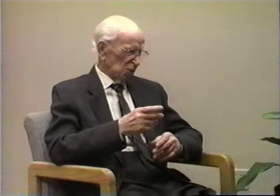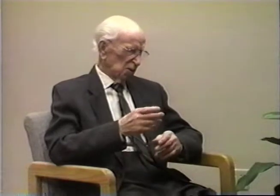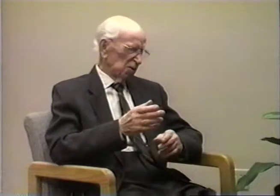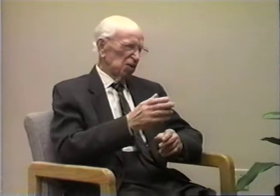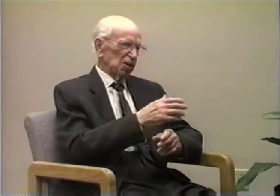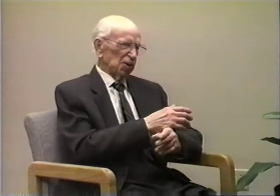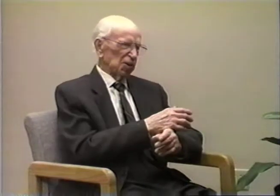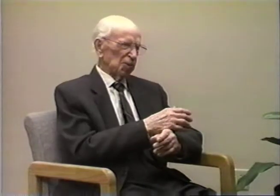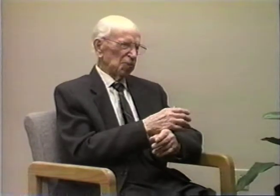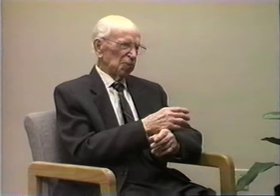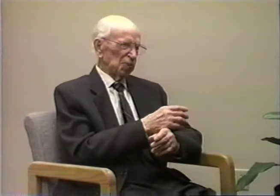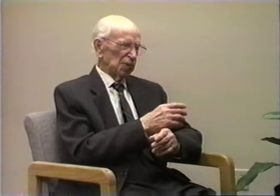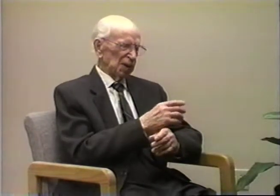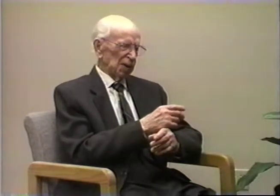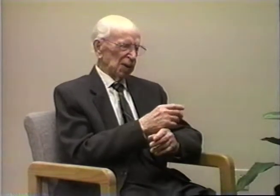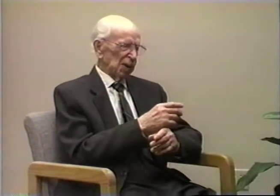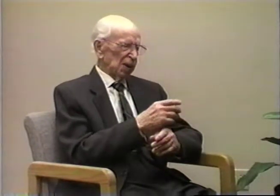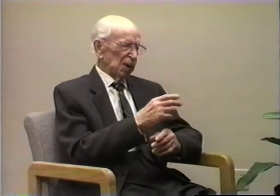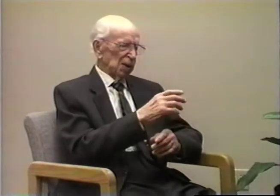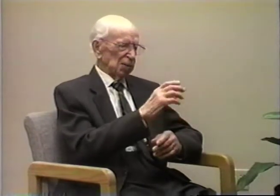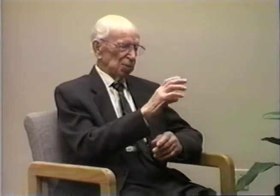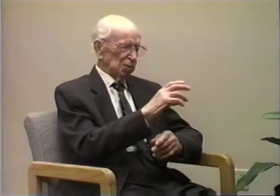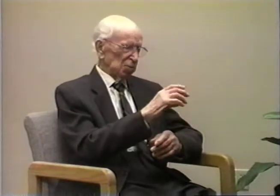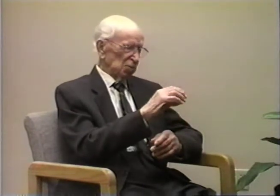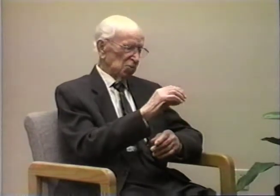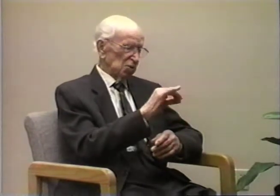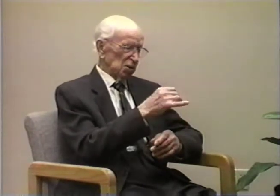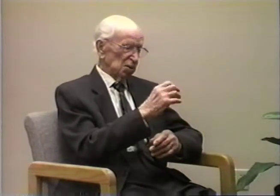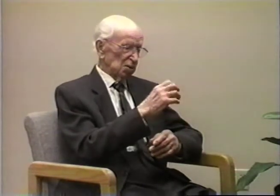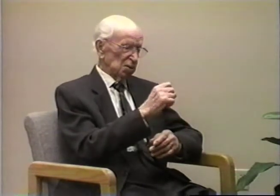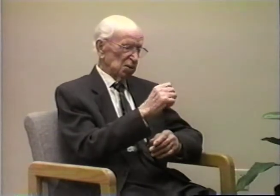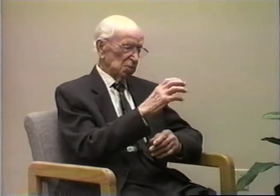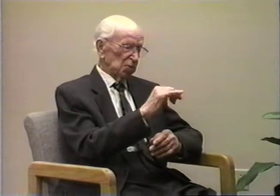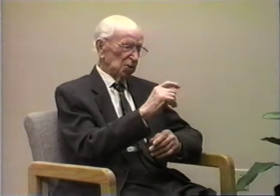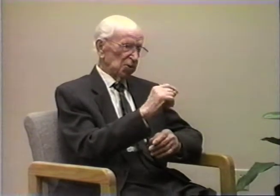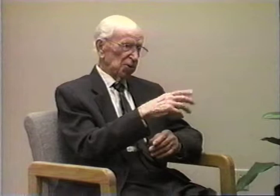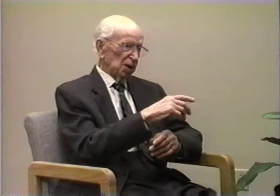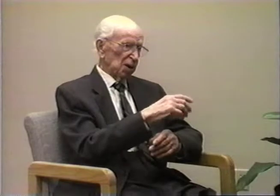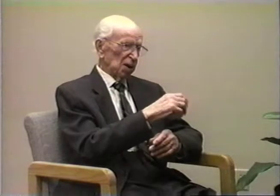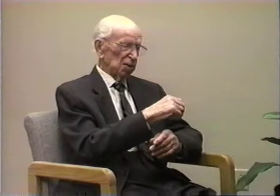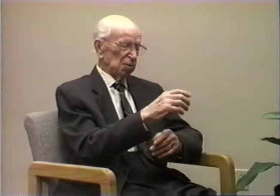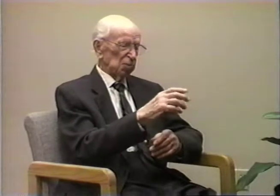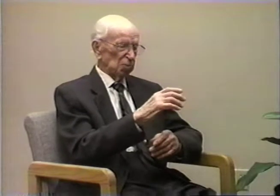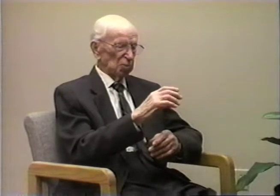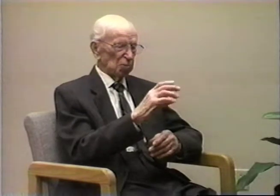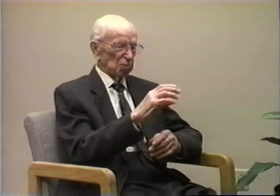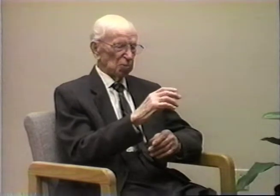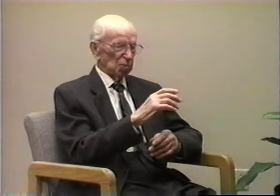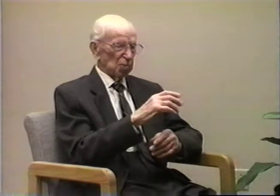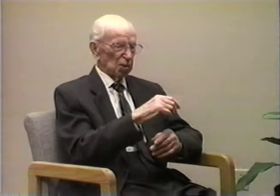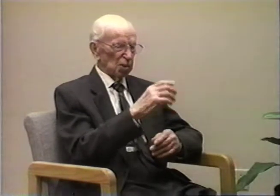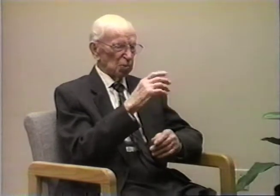let me see, I began working with TTYs way back.